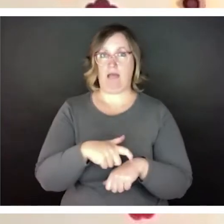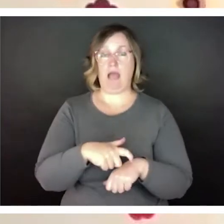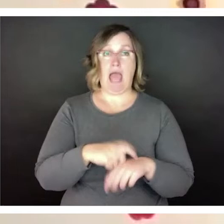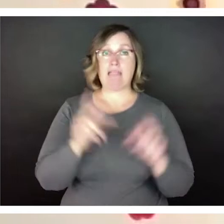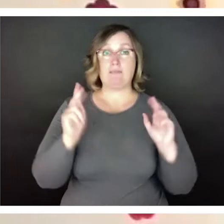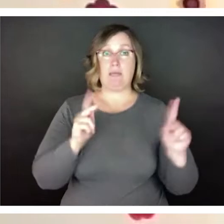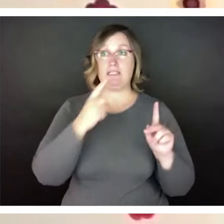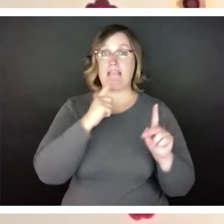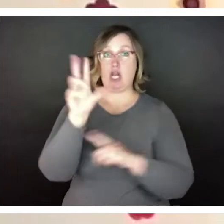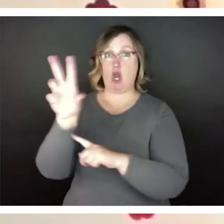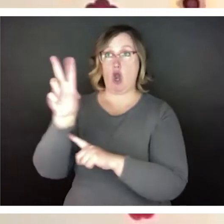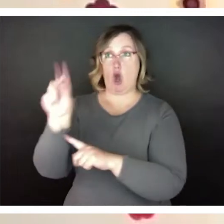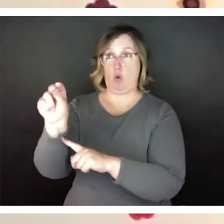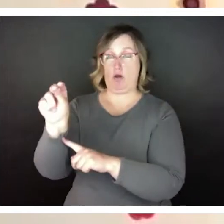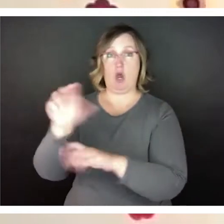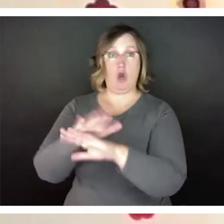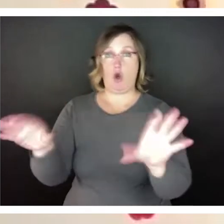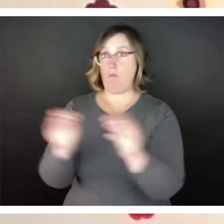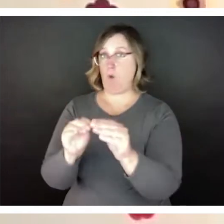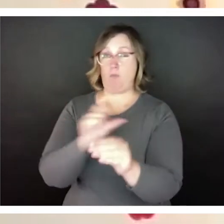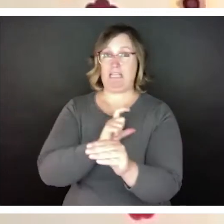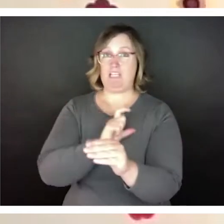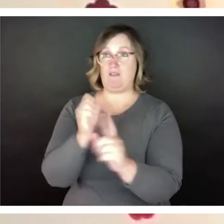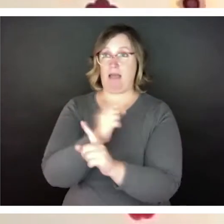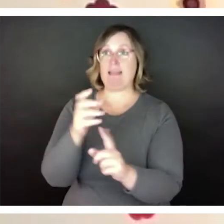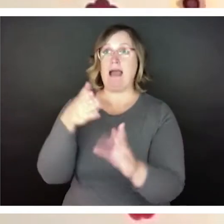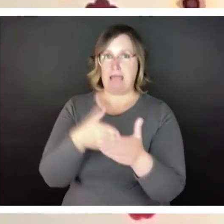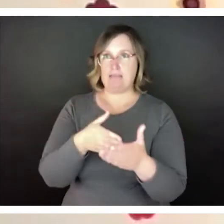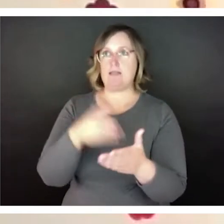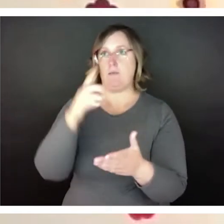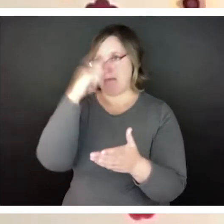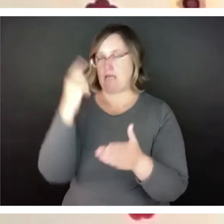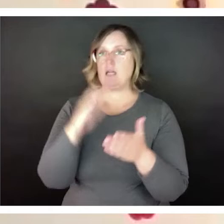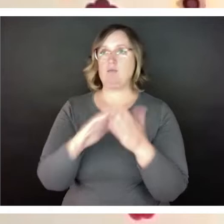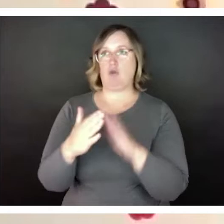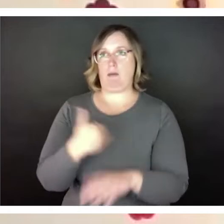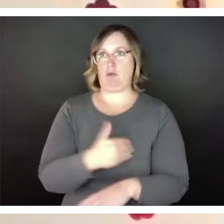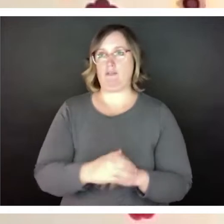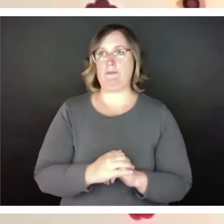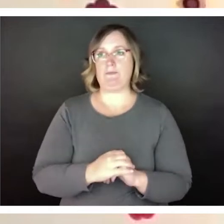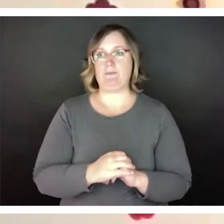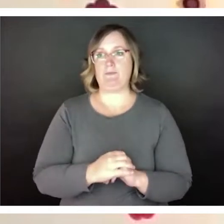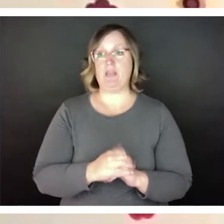to more police violence against our black community members. For some of you COVID-19 and George Floyd's murder